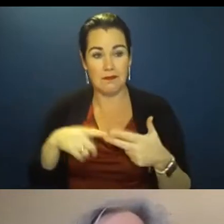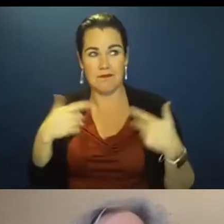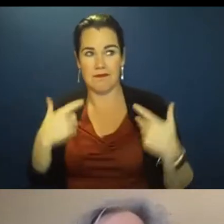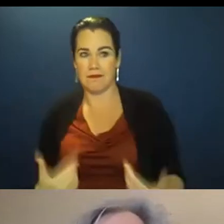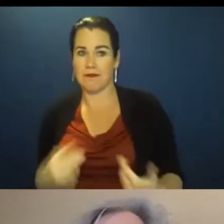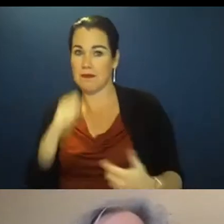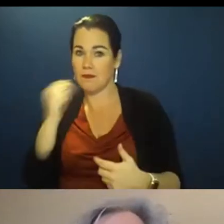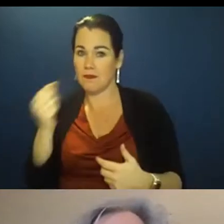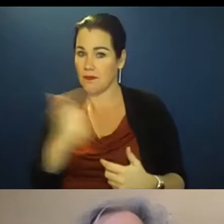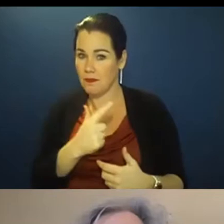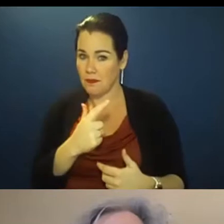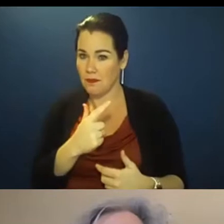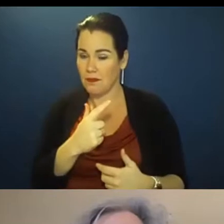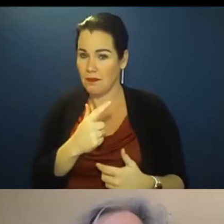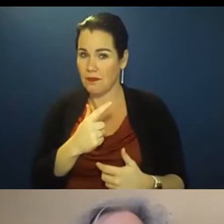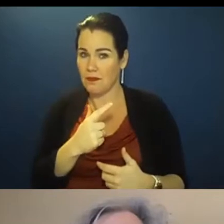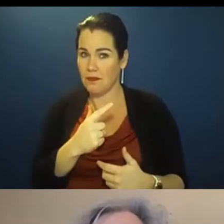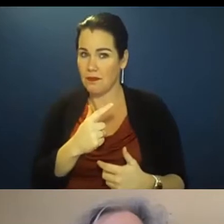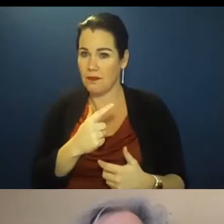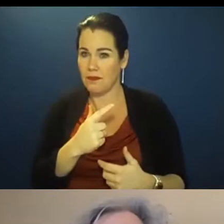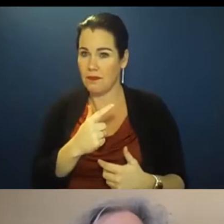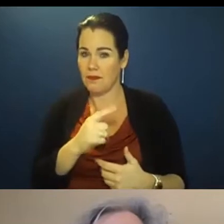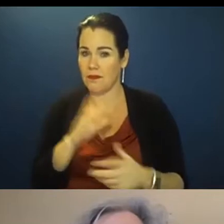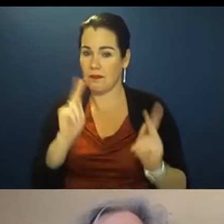seen as having a disability hence someone who has a non-visible disability might answer that they don't have a disability, even if they have one. Is there a sample, maybe a simple way of looking at that, a way that you think is a best practice for how to ask a disability